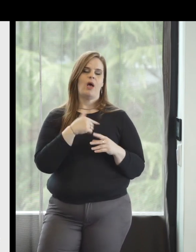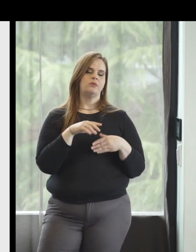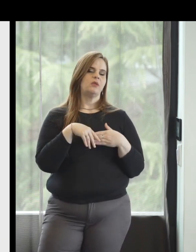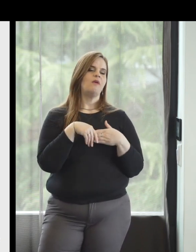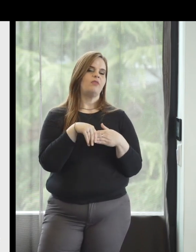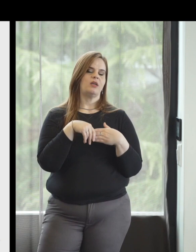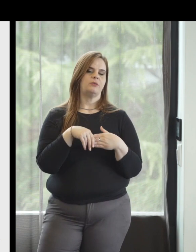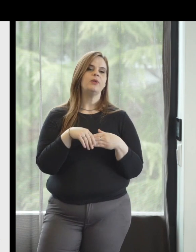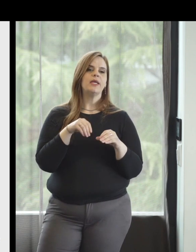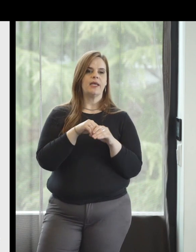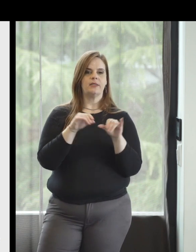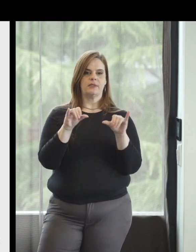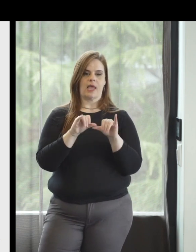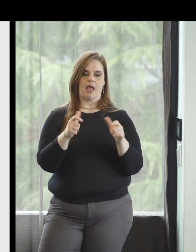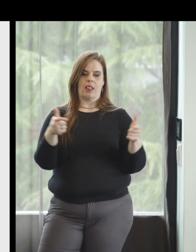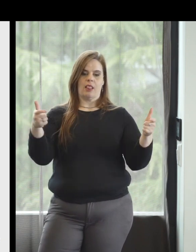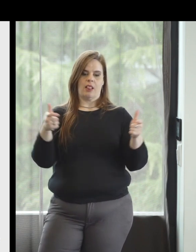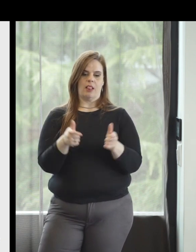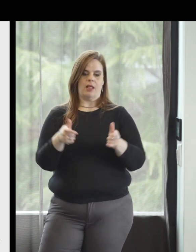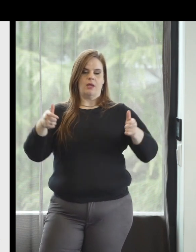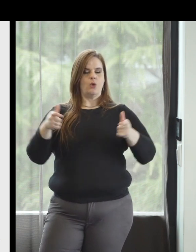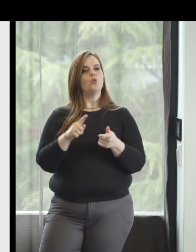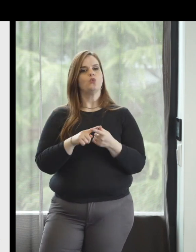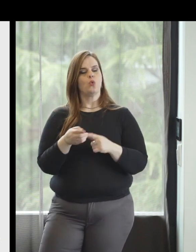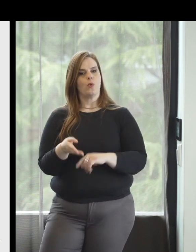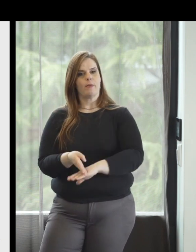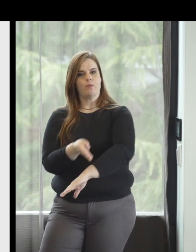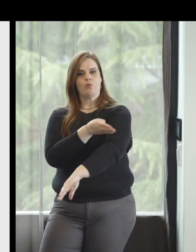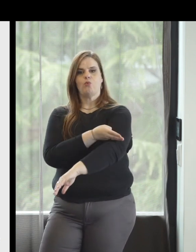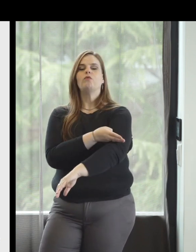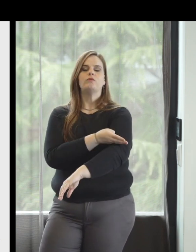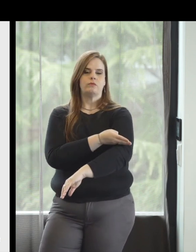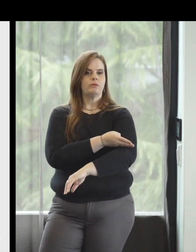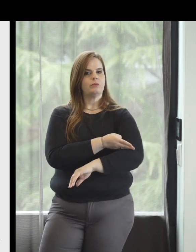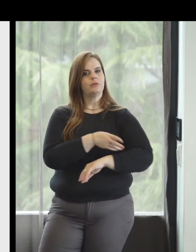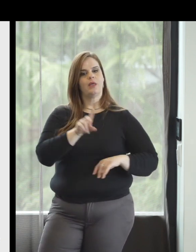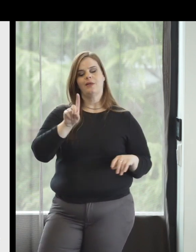flexibility and scaling to improve downstream. And I